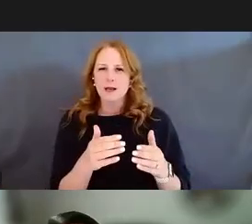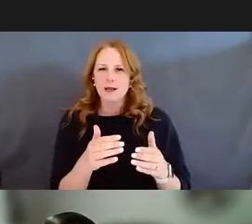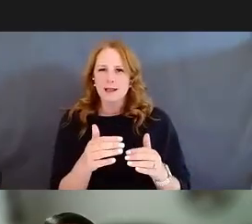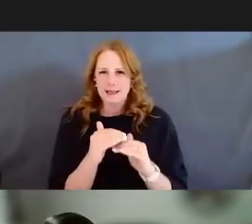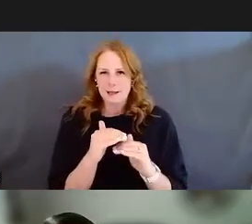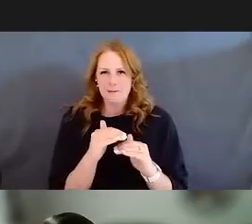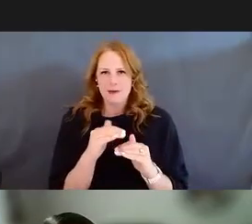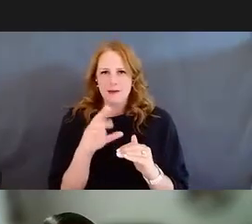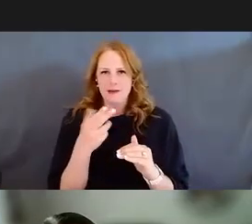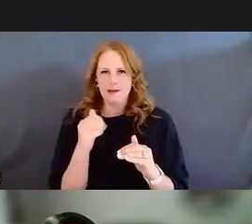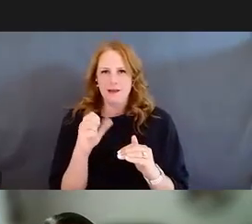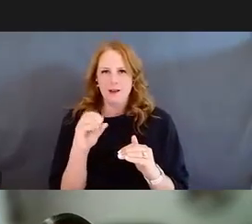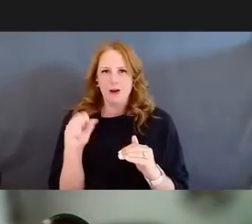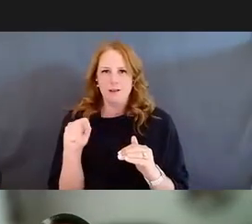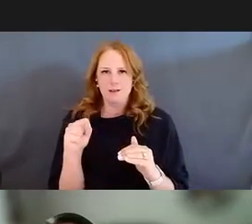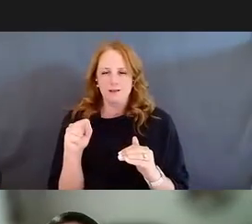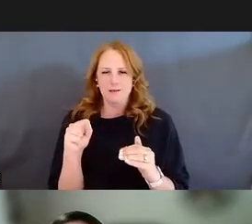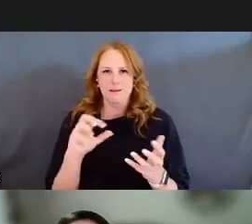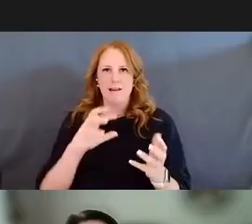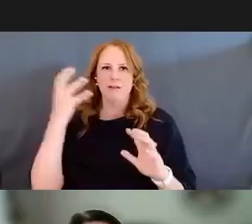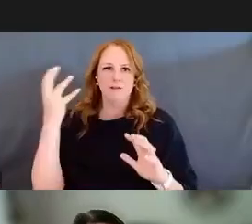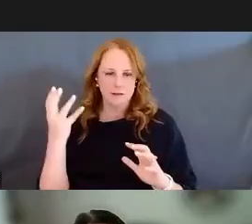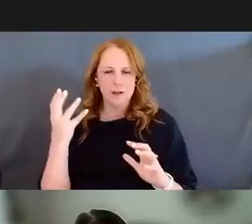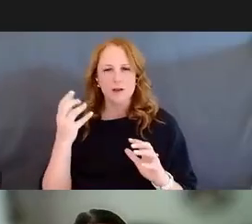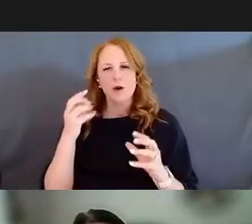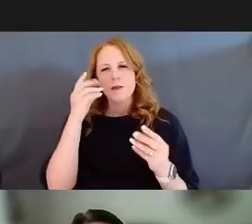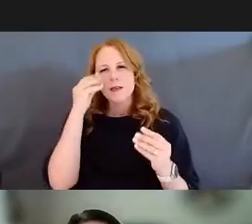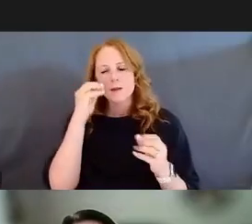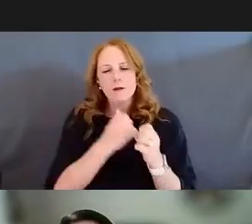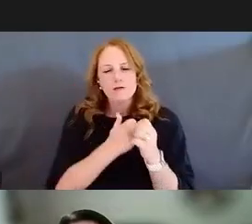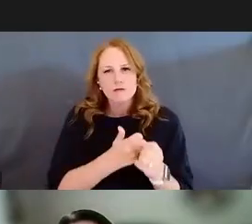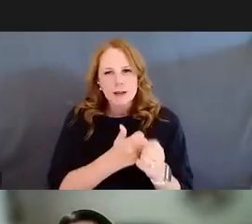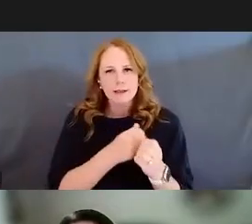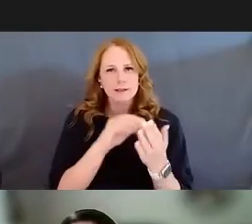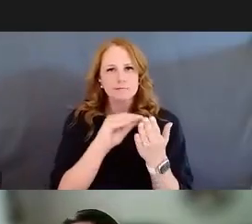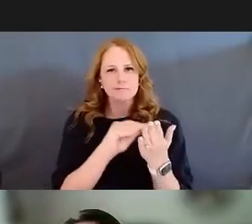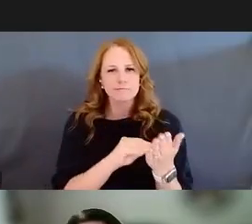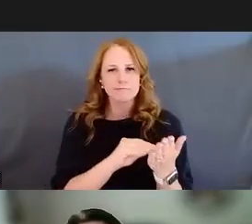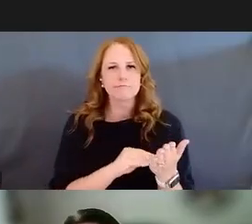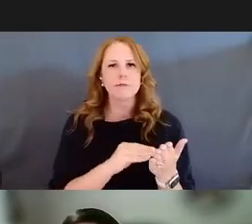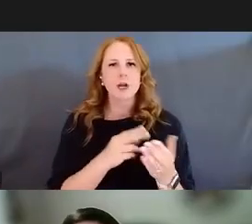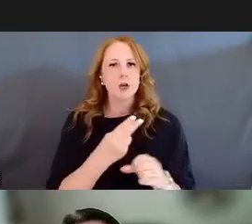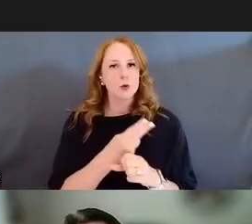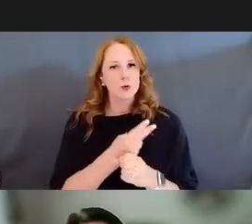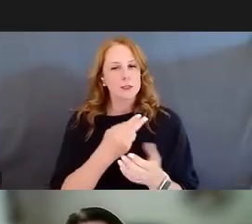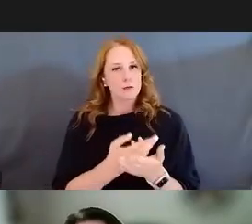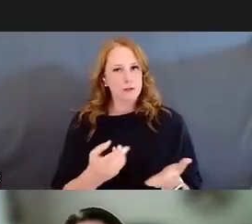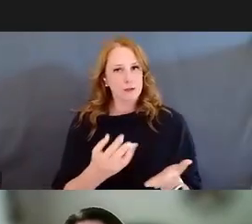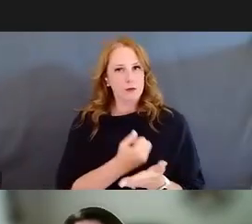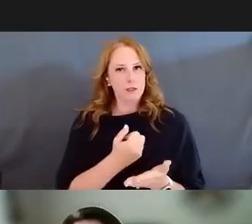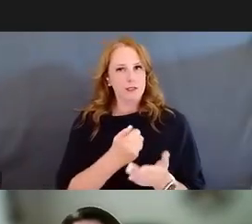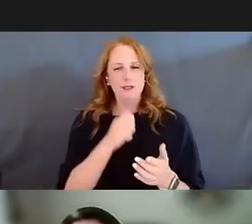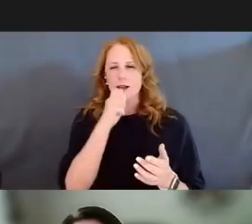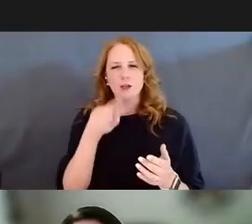centralizing information and tracking, optimizing resources, so not just funding partners, but also